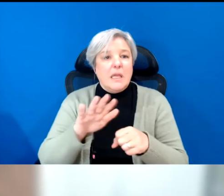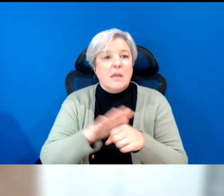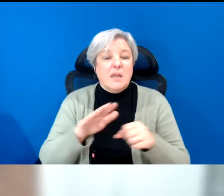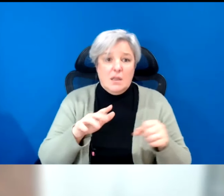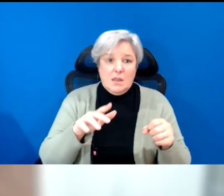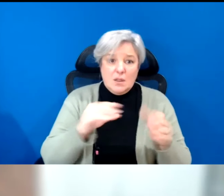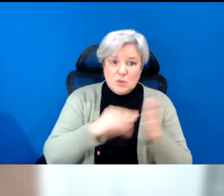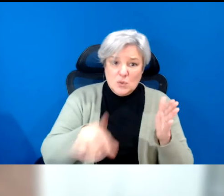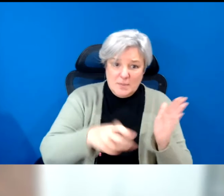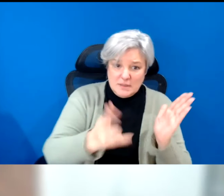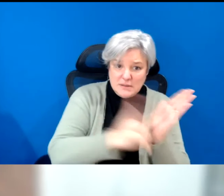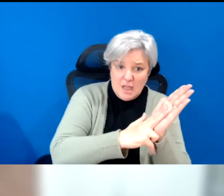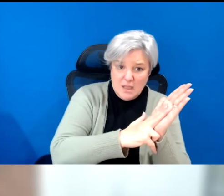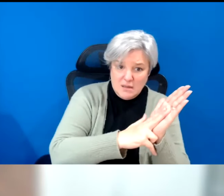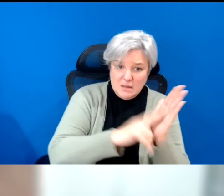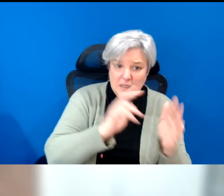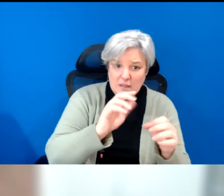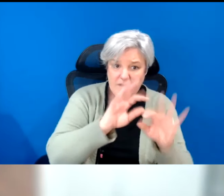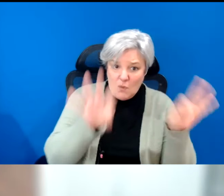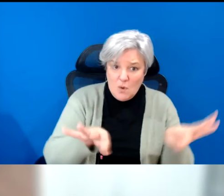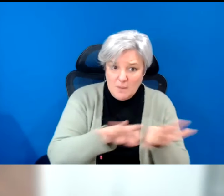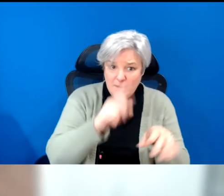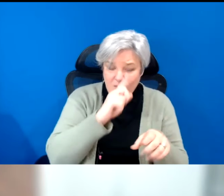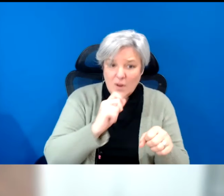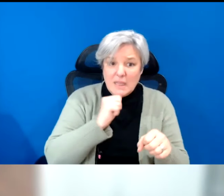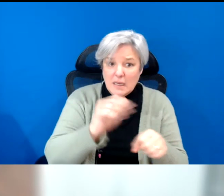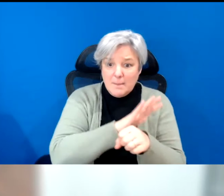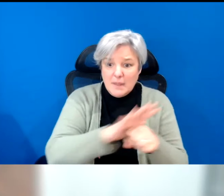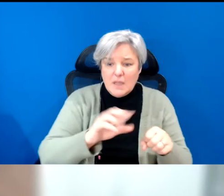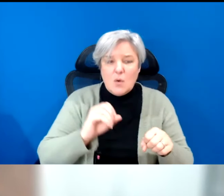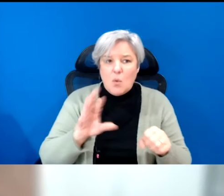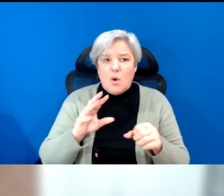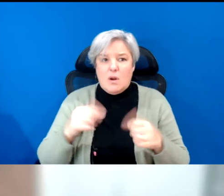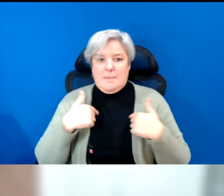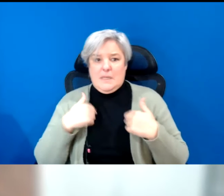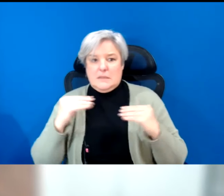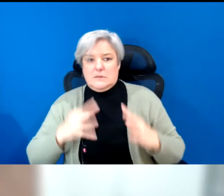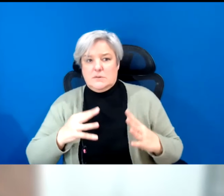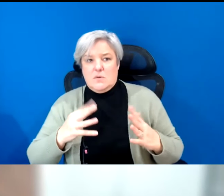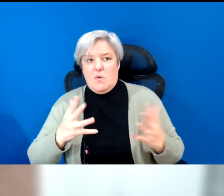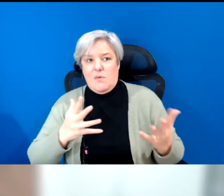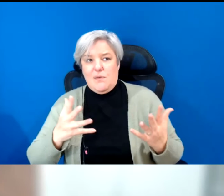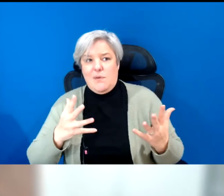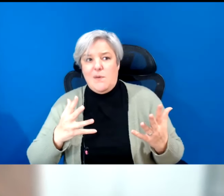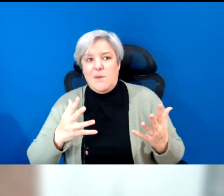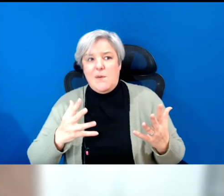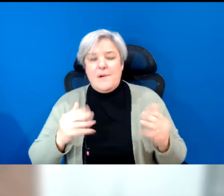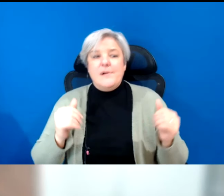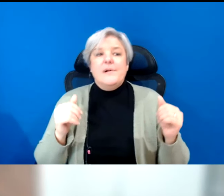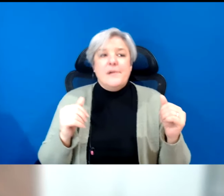And if so, how is that done and due for the incomplete form to the student or does the instructor? This is an instructor form.